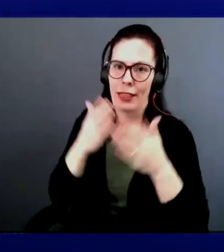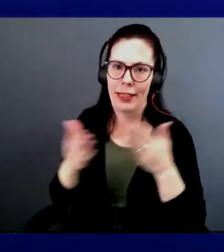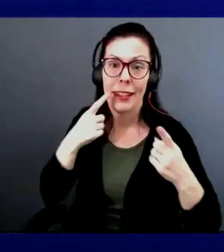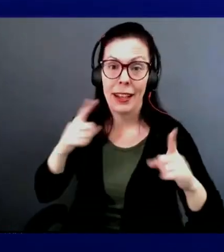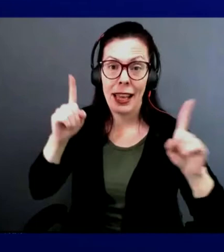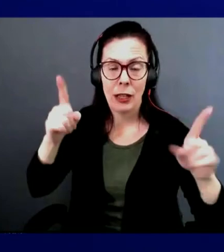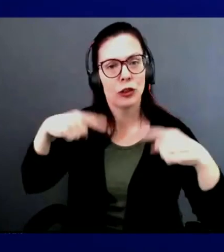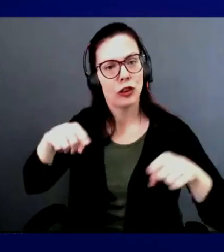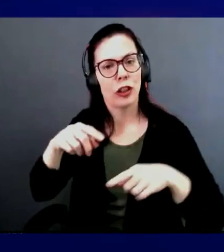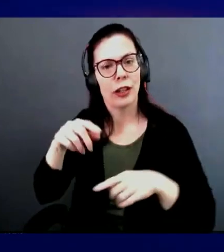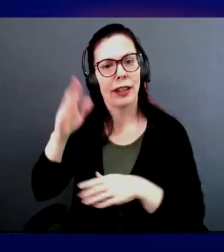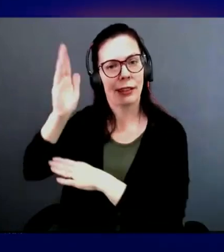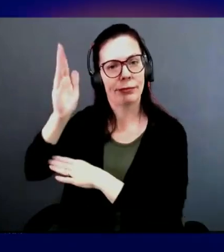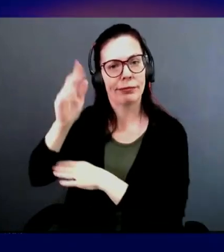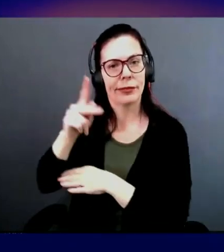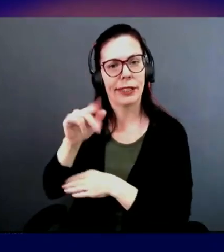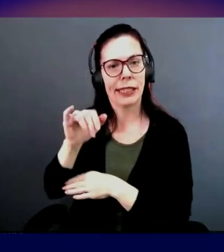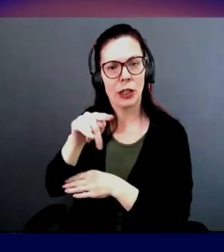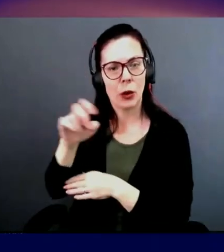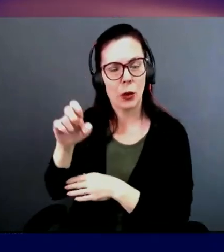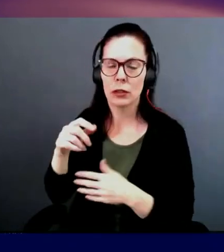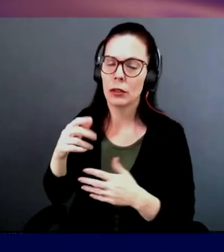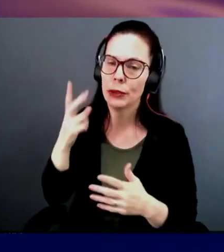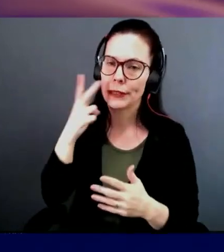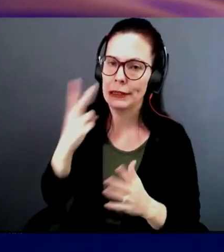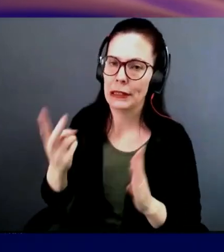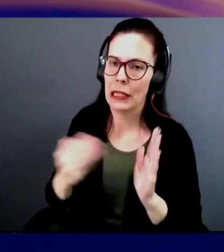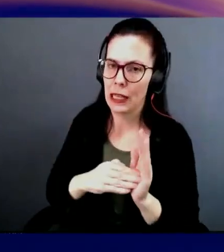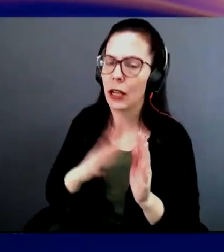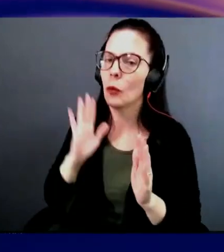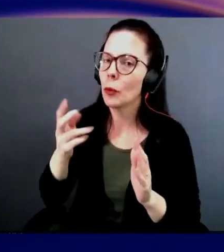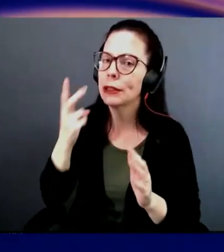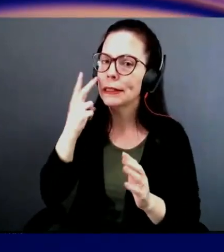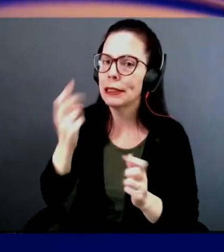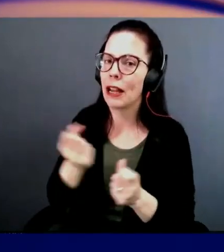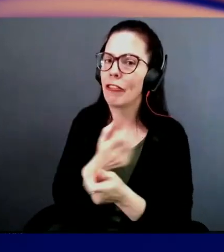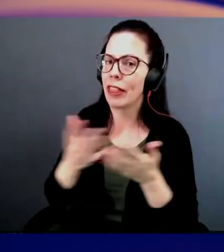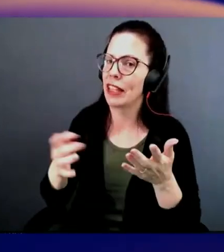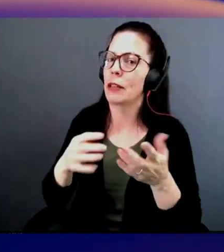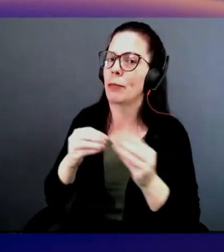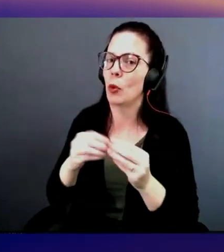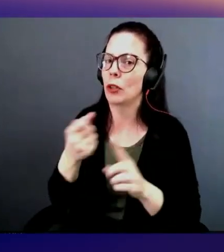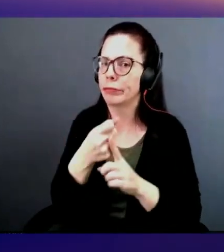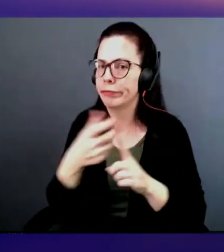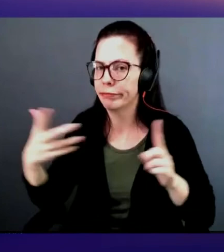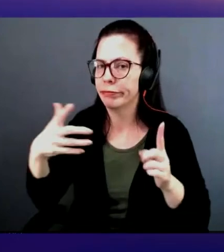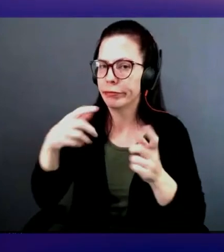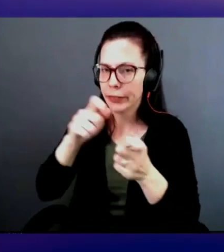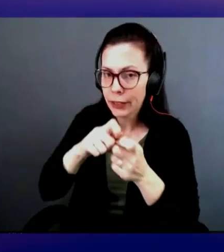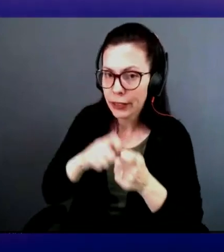And we're gonna be seeing once again, we're gonna be seeing everything in great detail today. We're me and Steve are gonna be up here